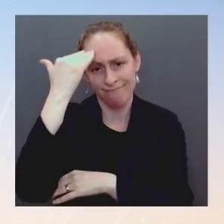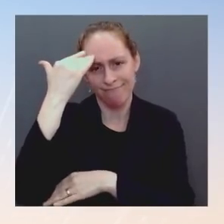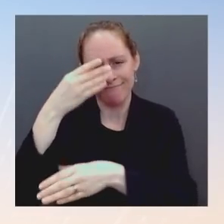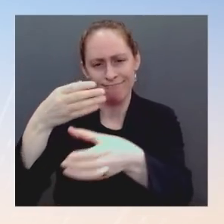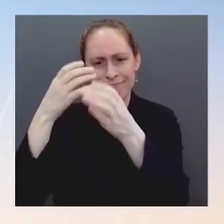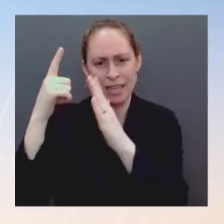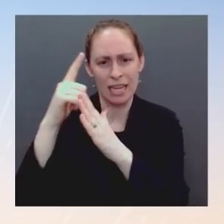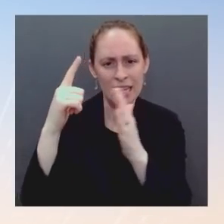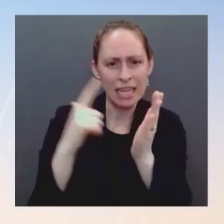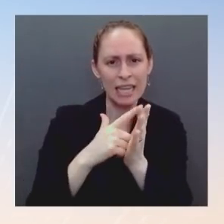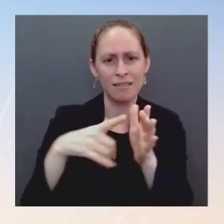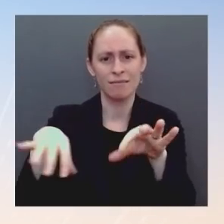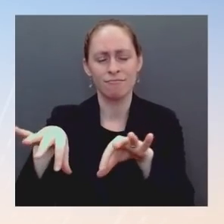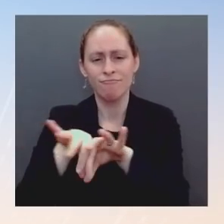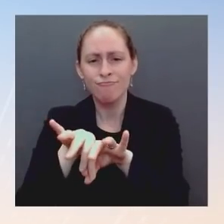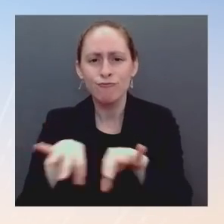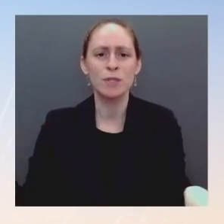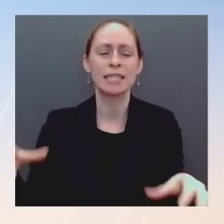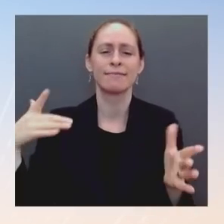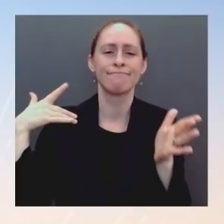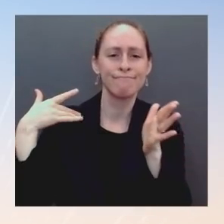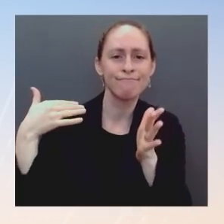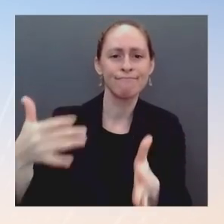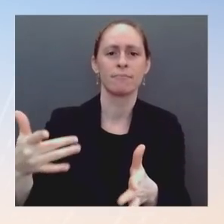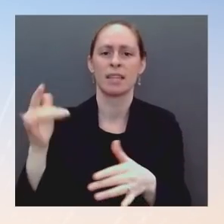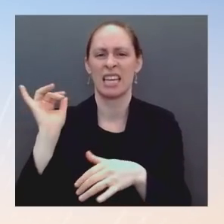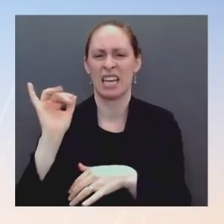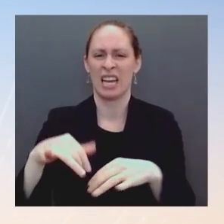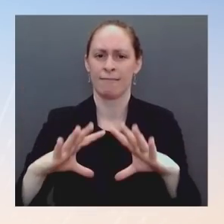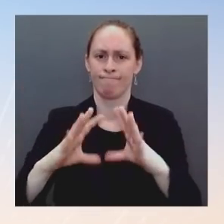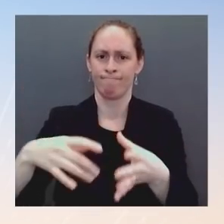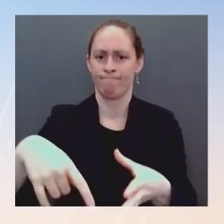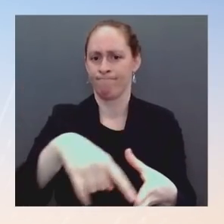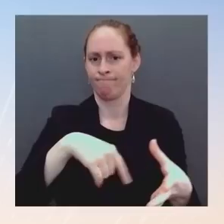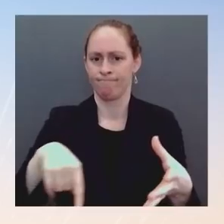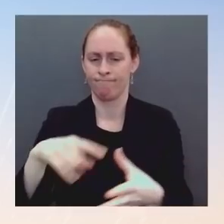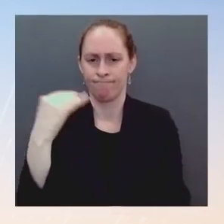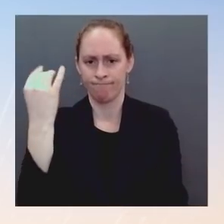to consider the qualifications of these nominees and do that,